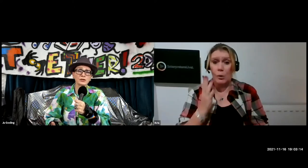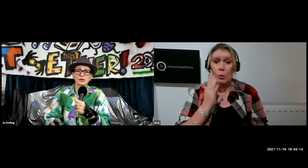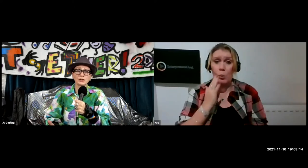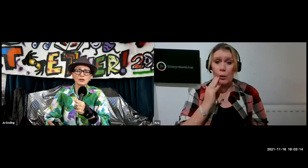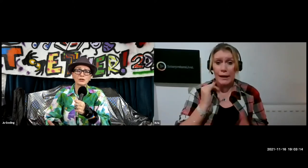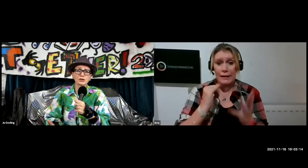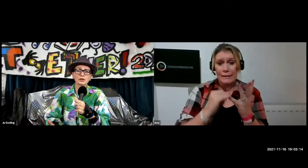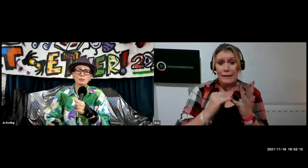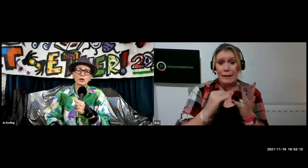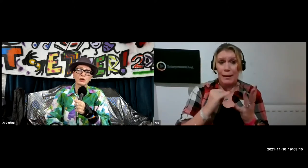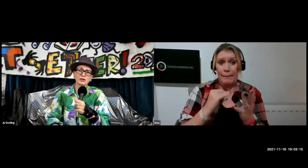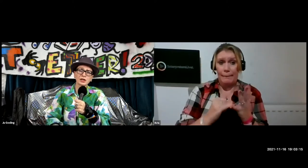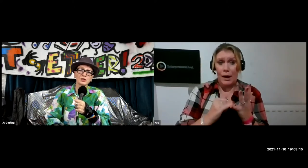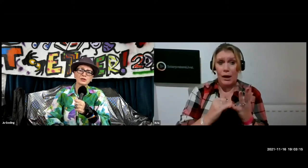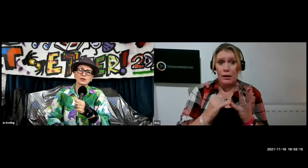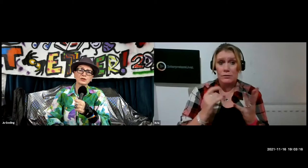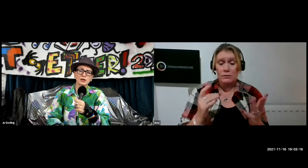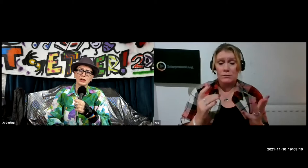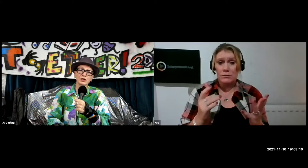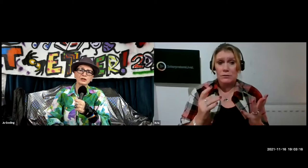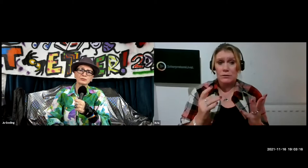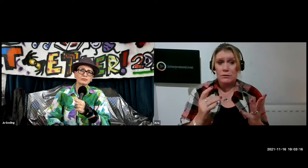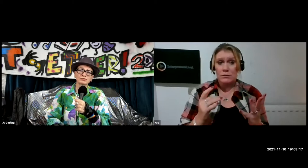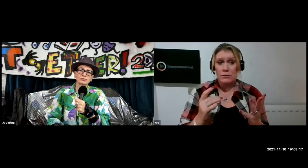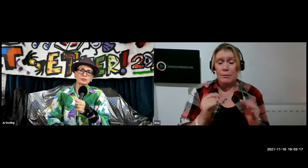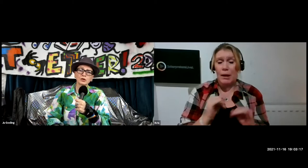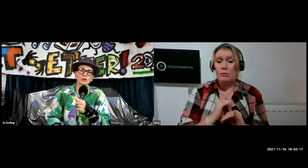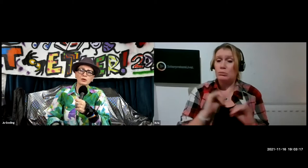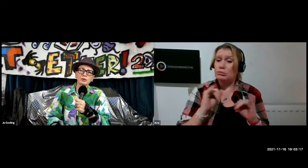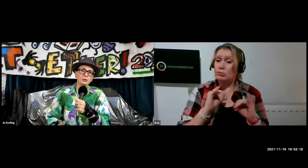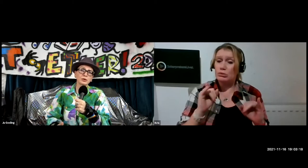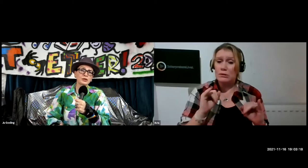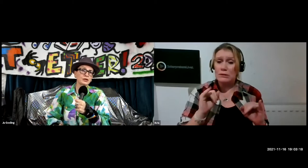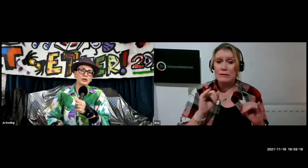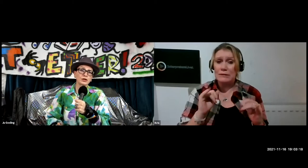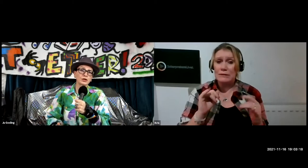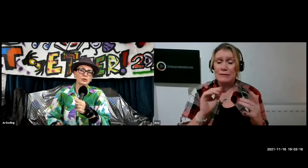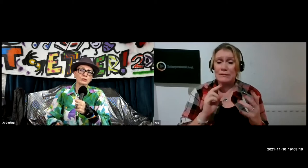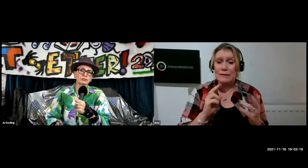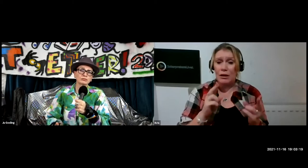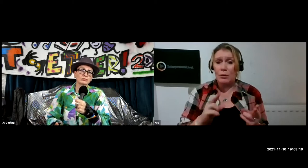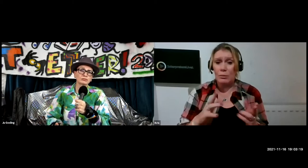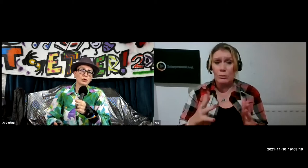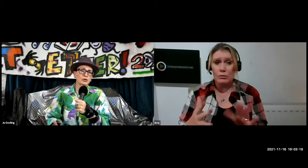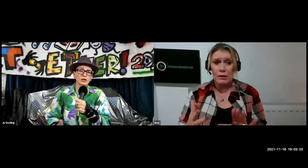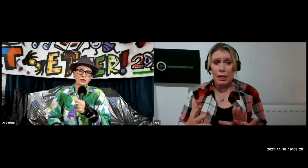are senseless, a senseless killing by people who didn't know, was he in the